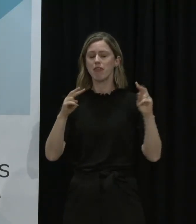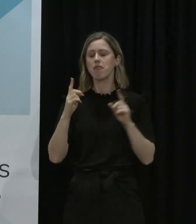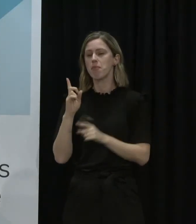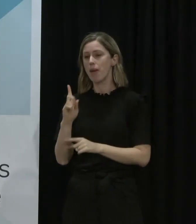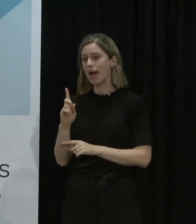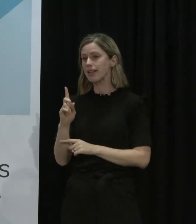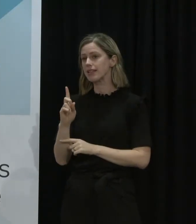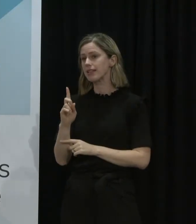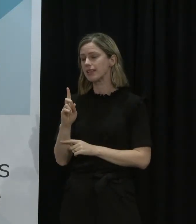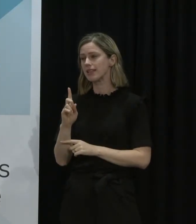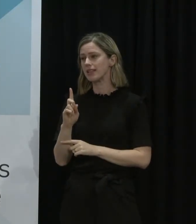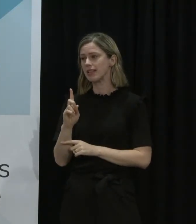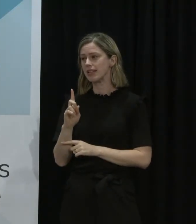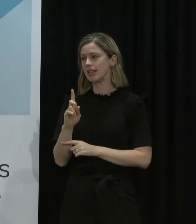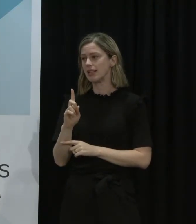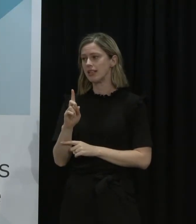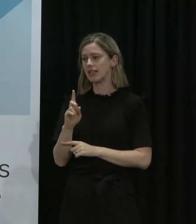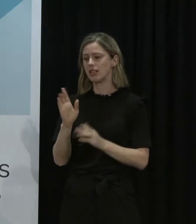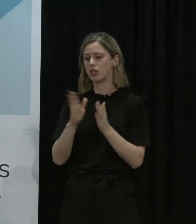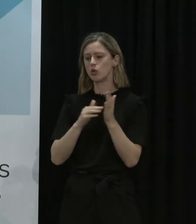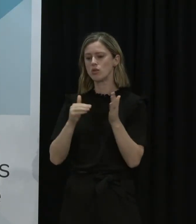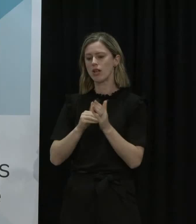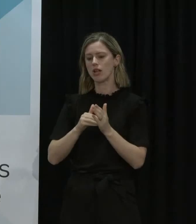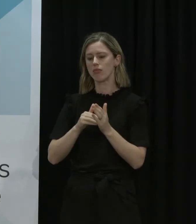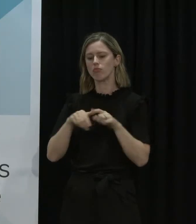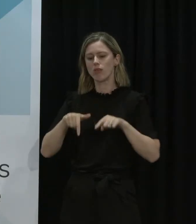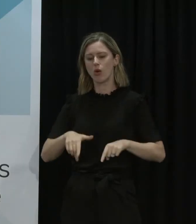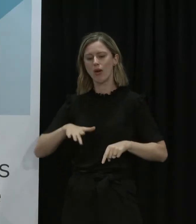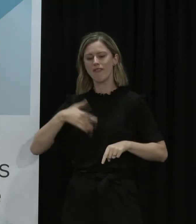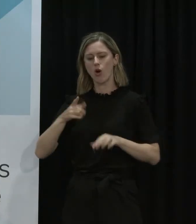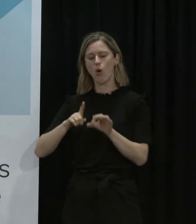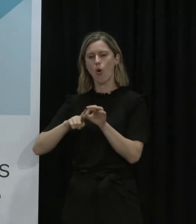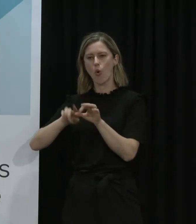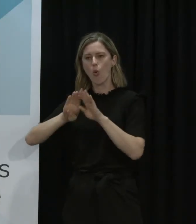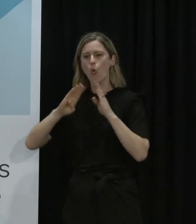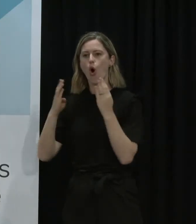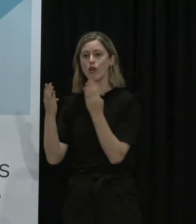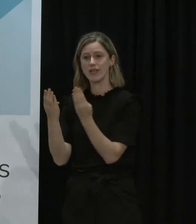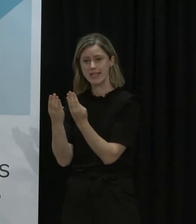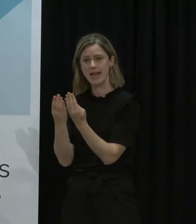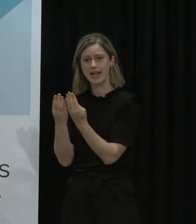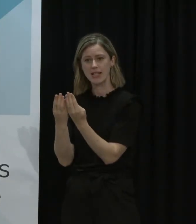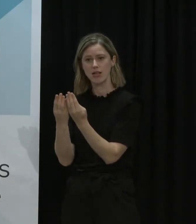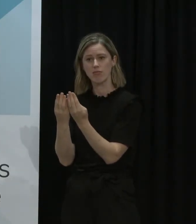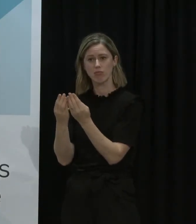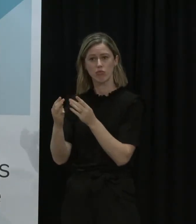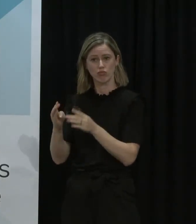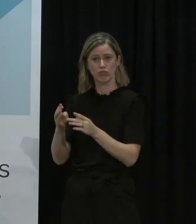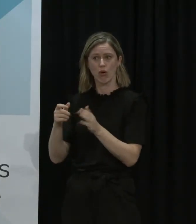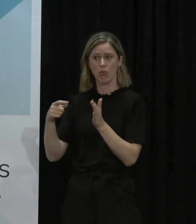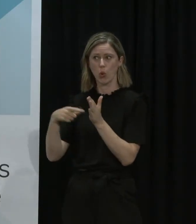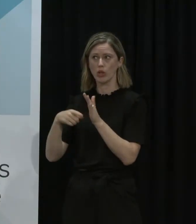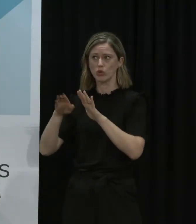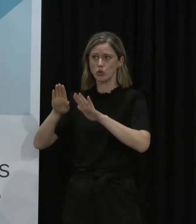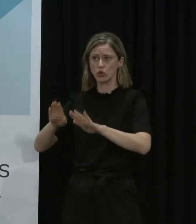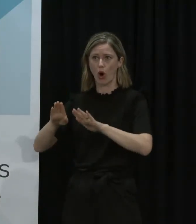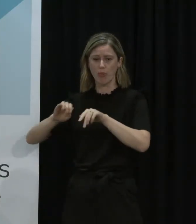to do so. The World Health Organization has consistently taken a different view but we